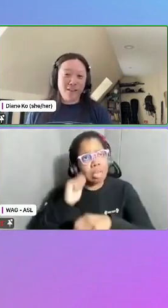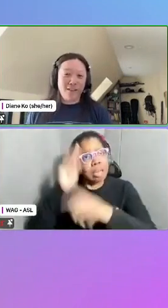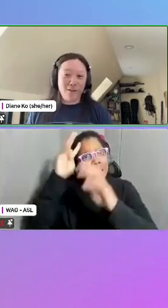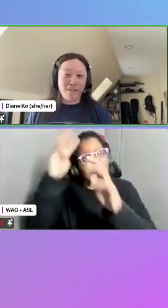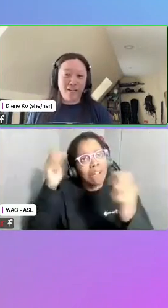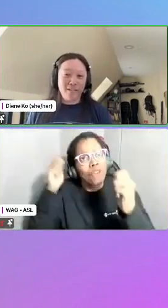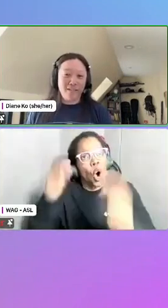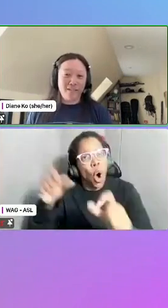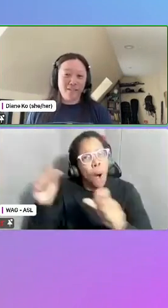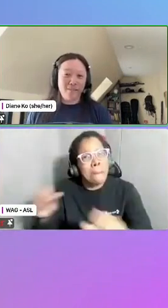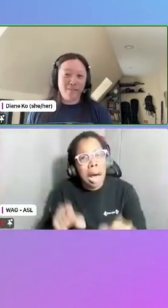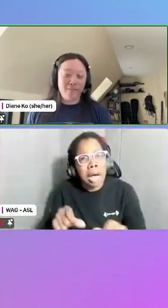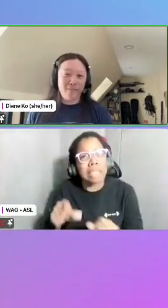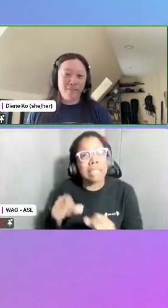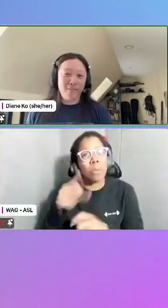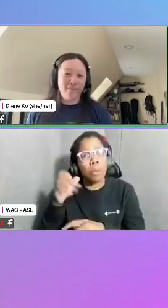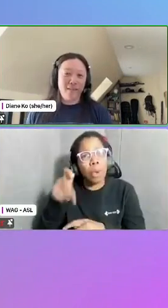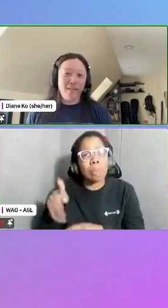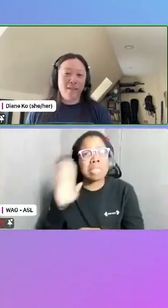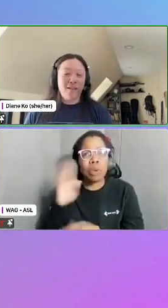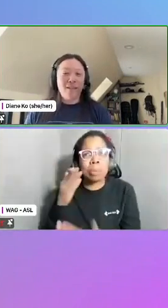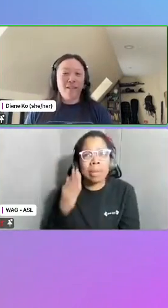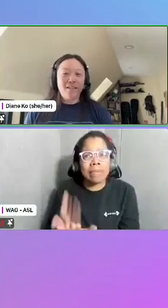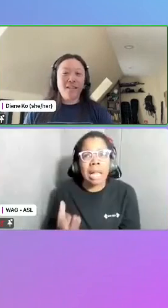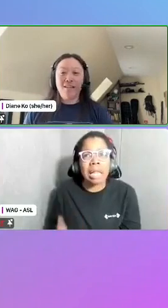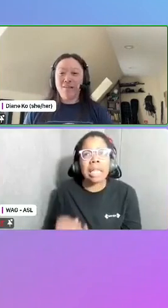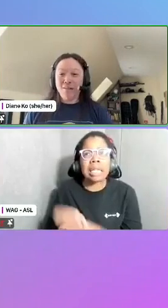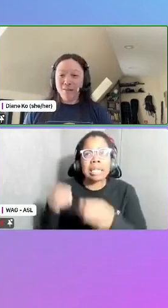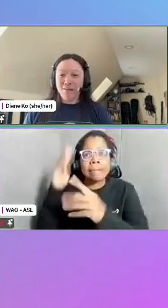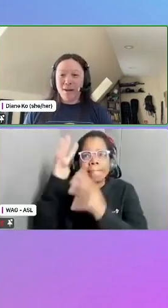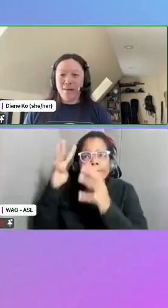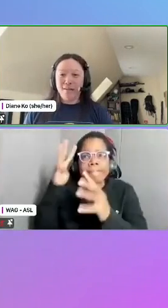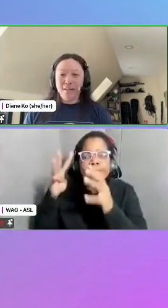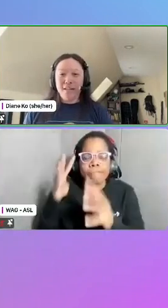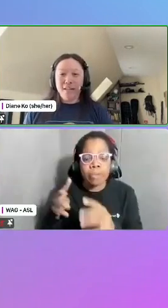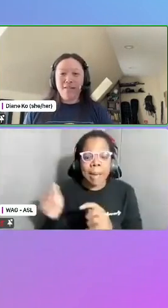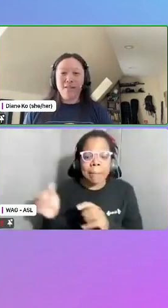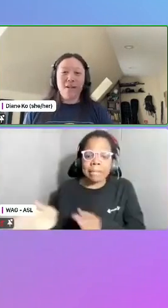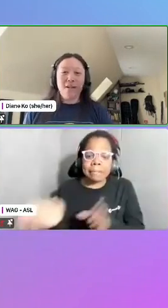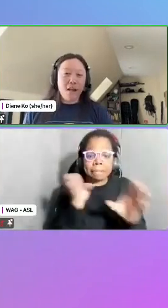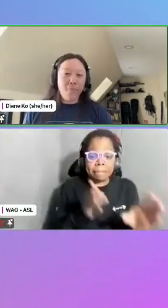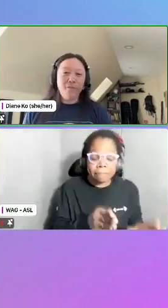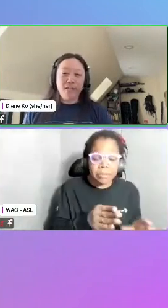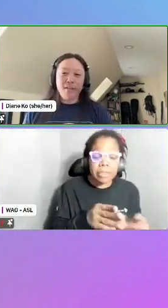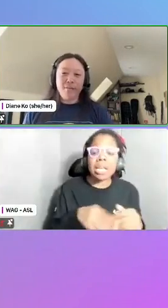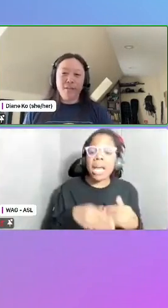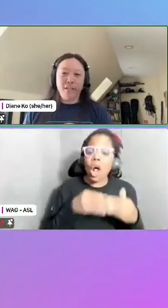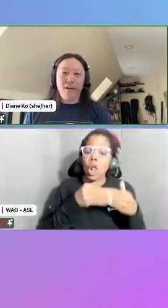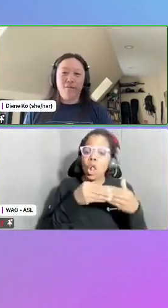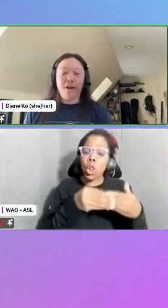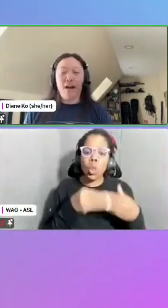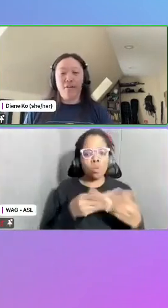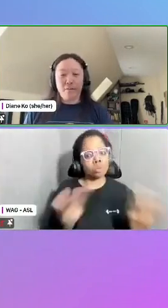system. We touched on a few areas earlier that can be beneficial in a design system, like prop component